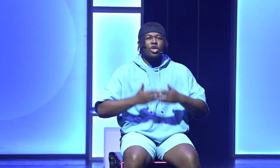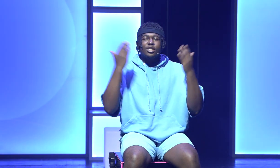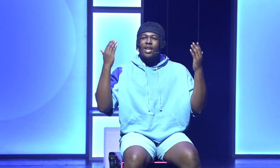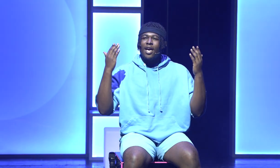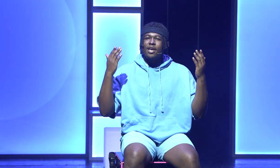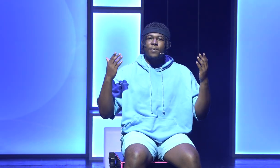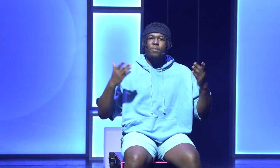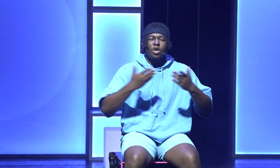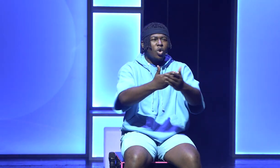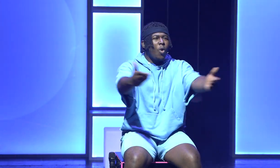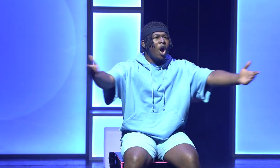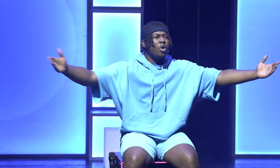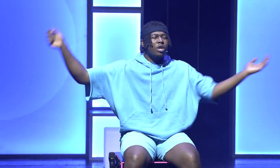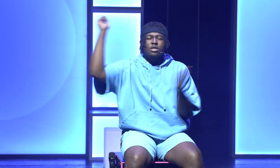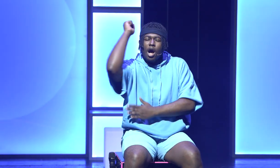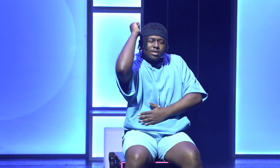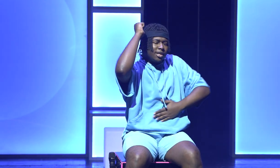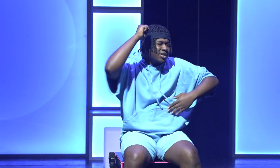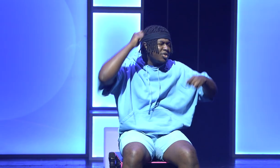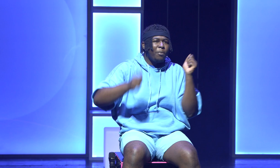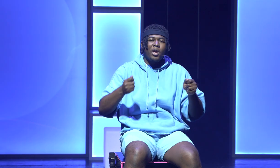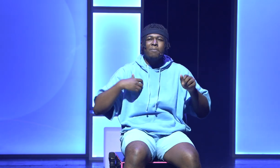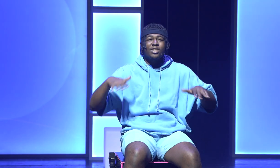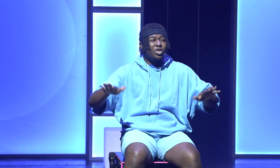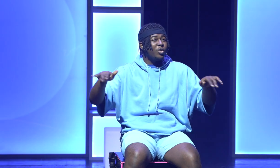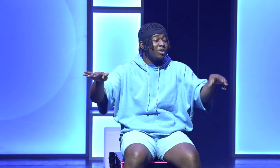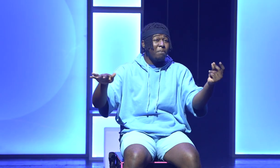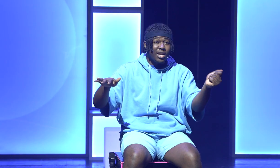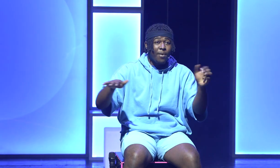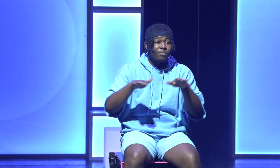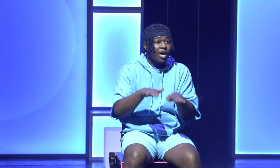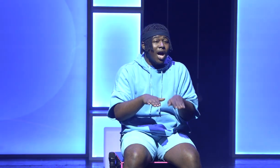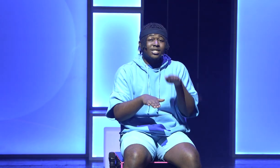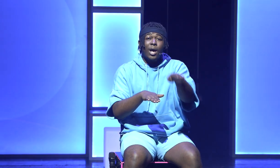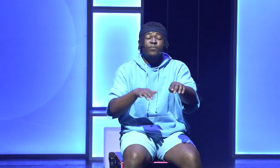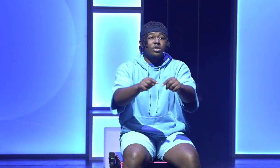On a good day, the world dances to the beat of my tune the minute I step foot